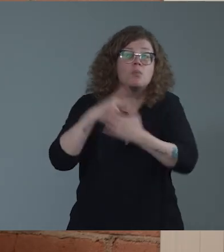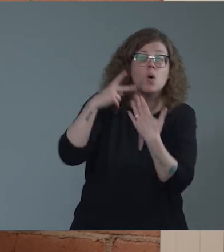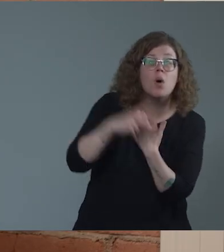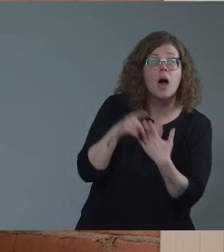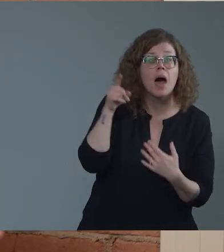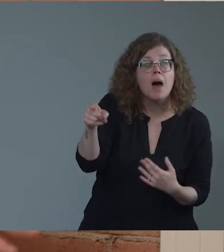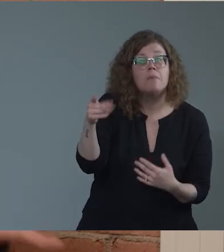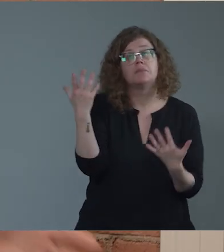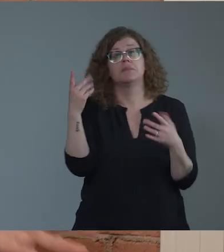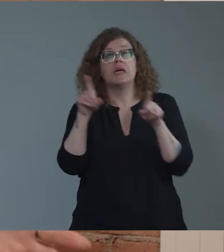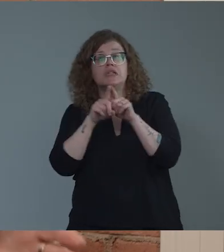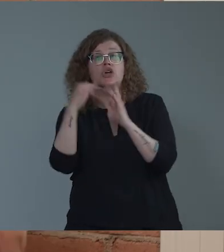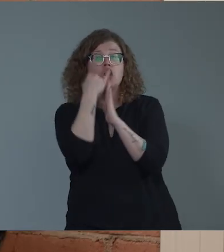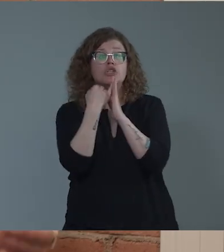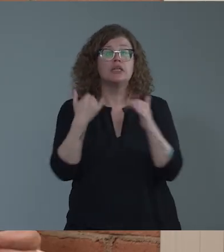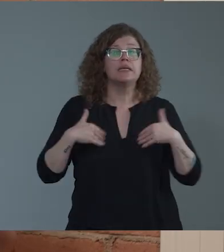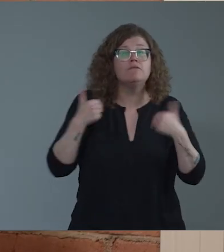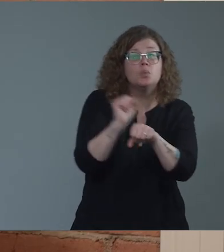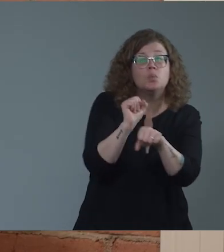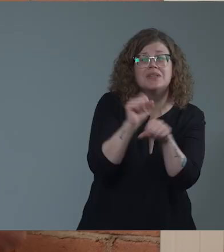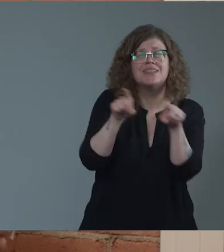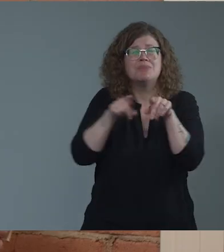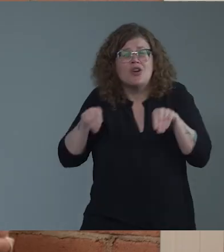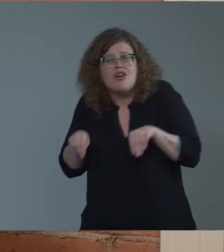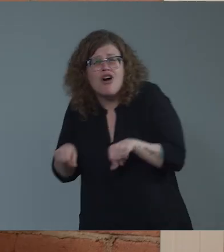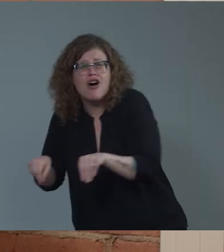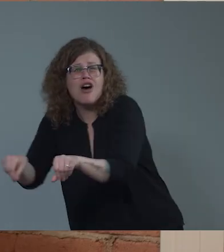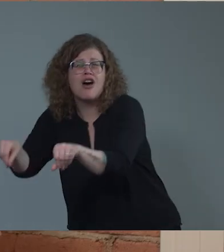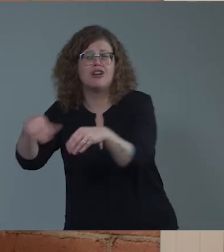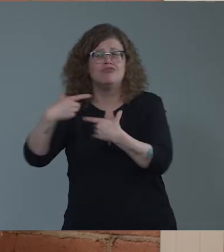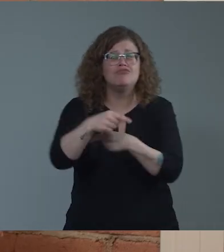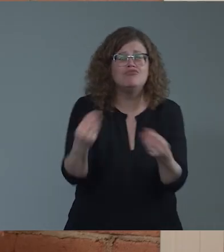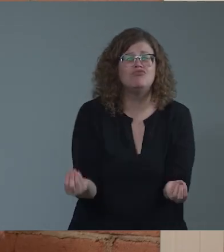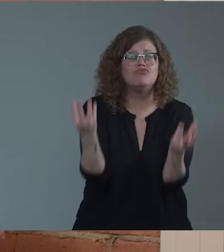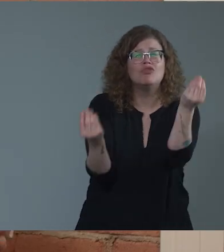And that's what this series is about, is ensuring that you understand those steps and best practices within public art